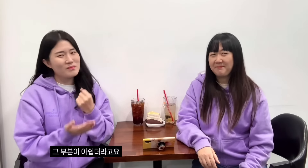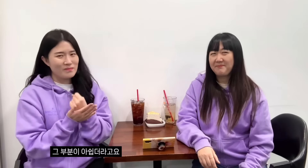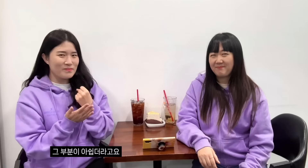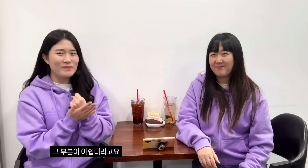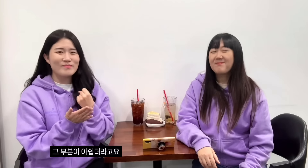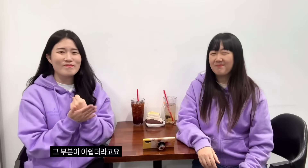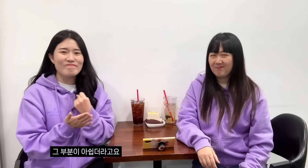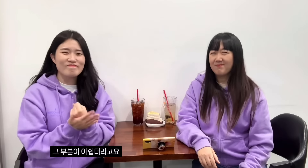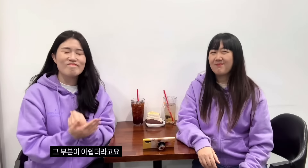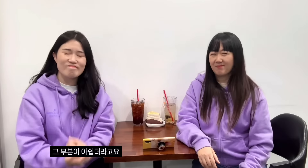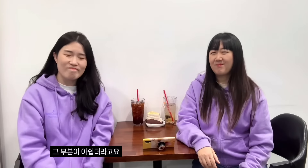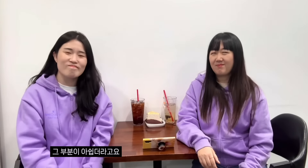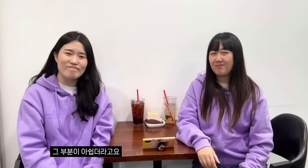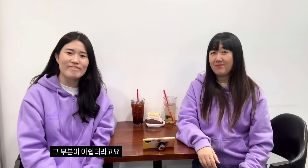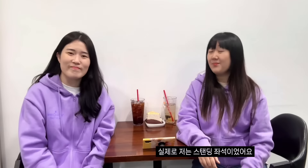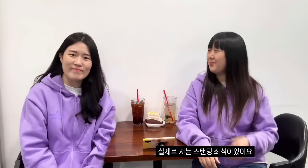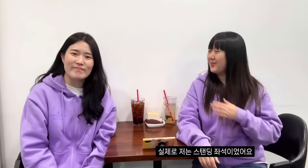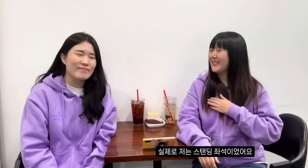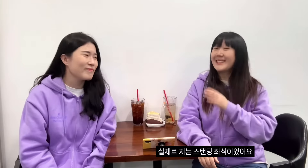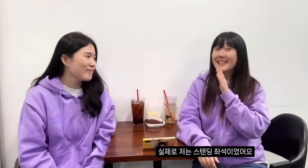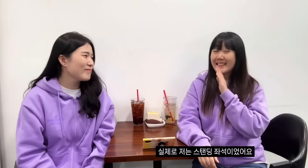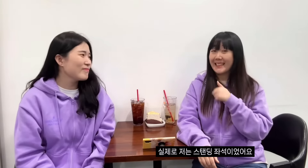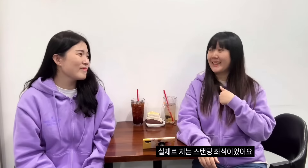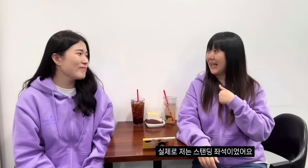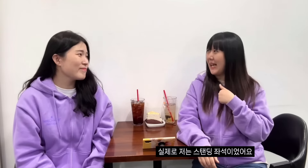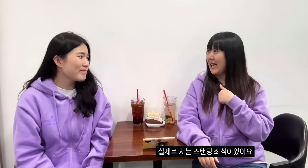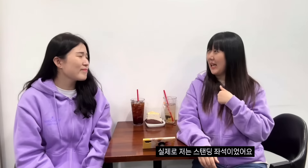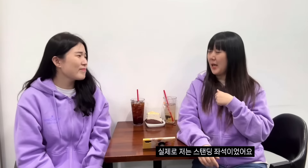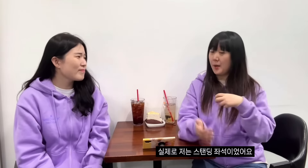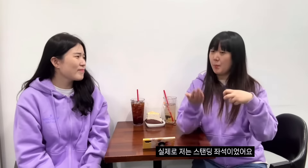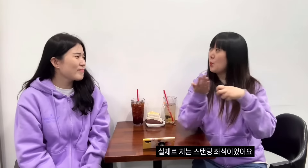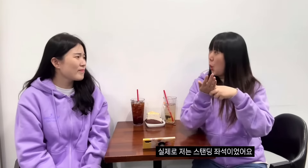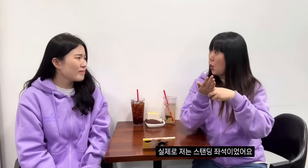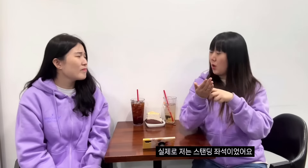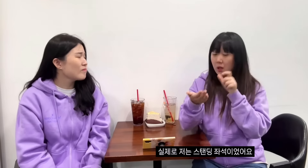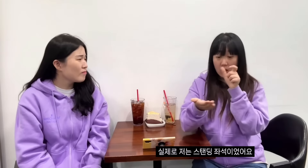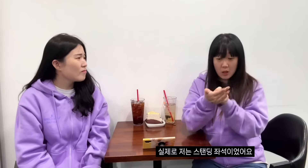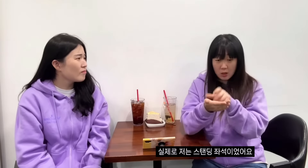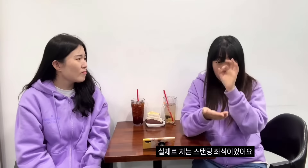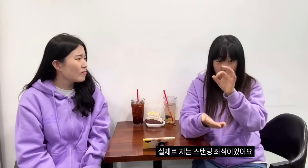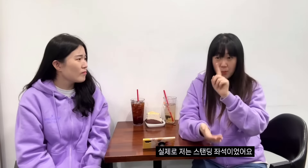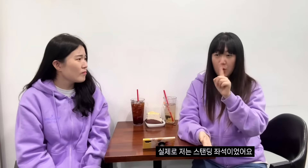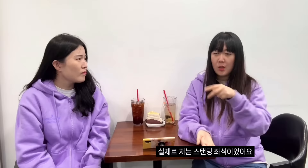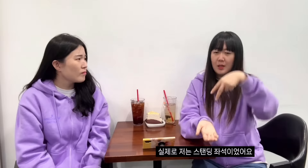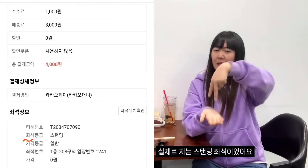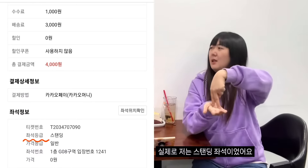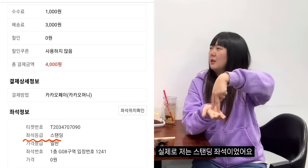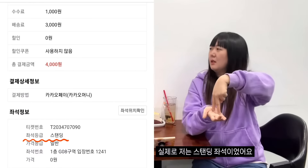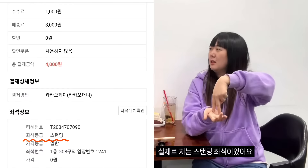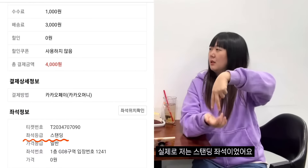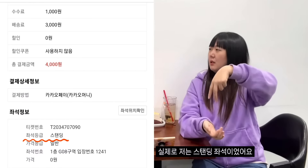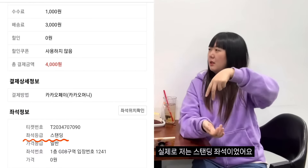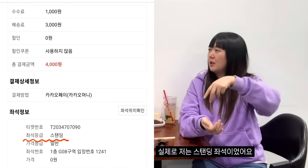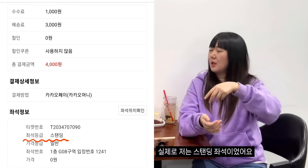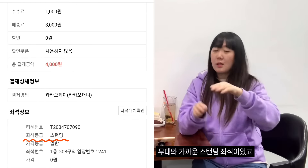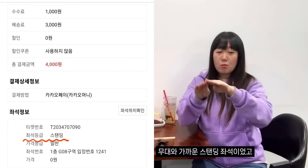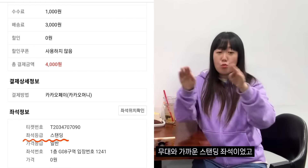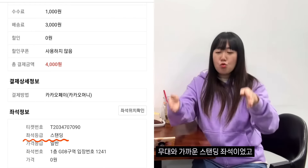I missed that part Actually I had a standing seat